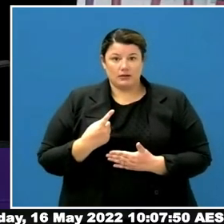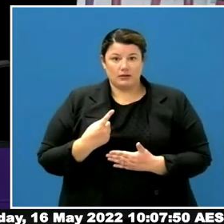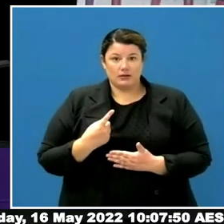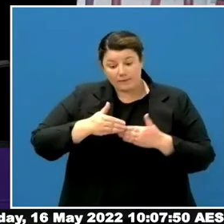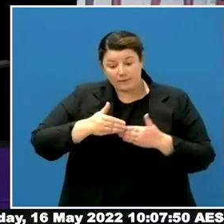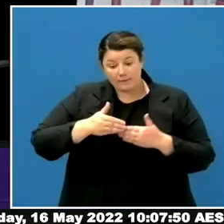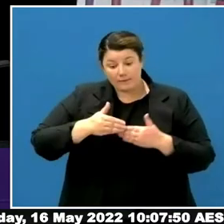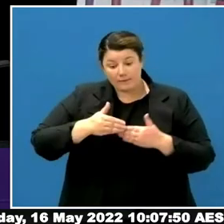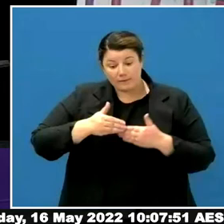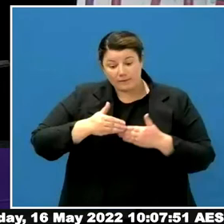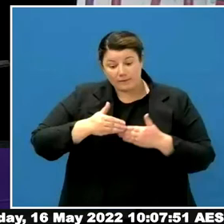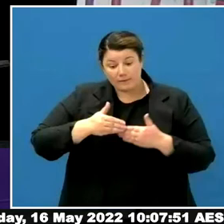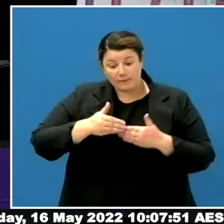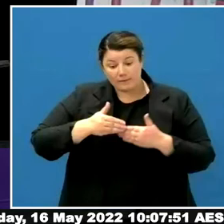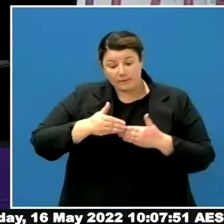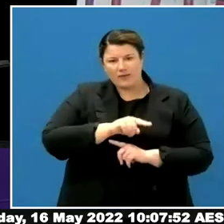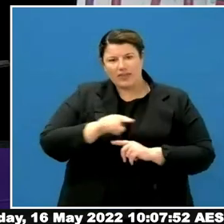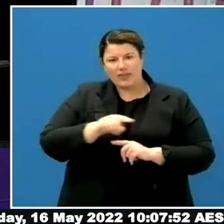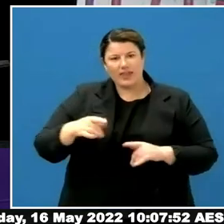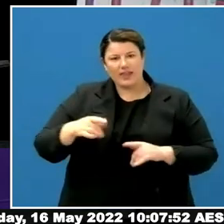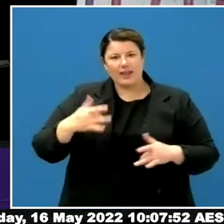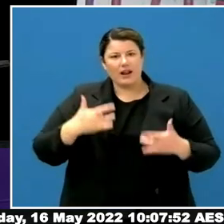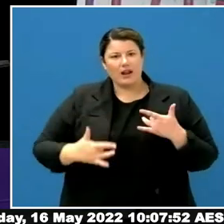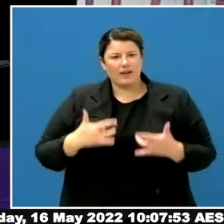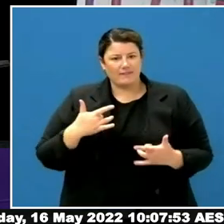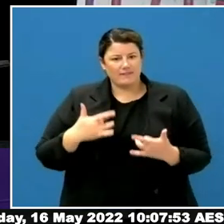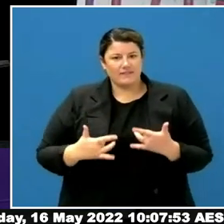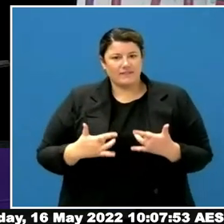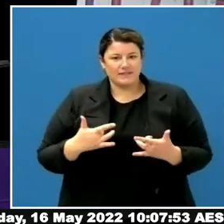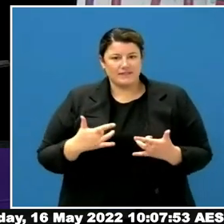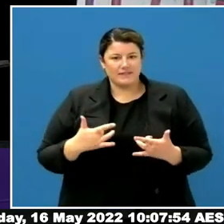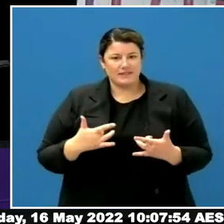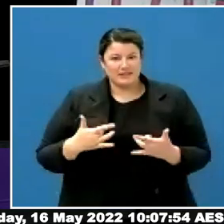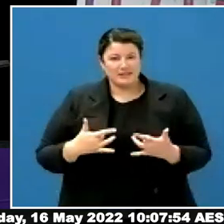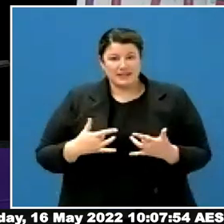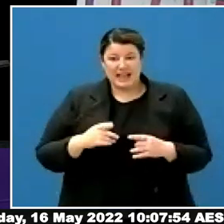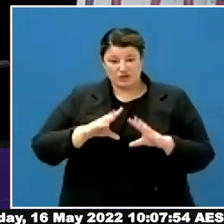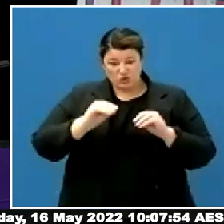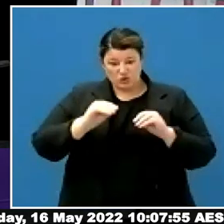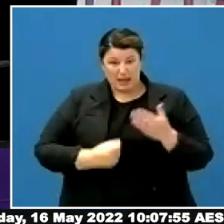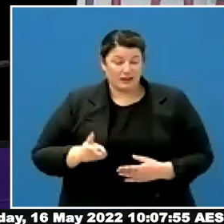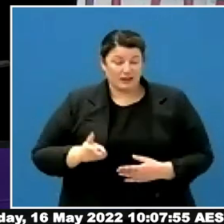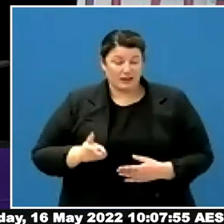people with disability and to prevent them from experiencing violence, abuse, neglect or